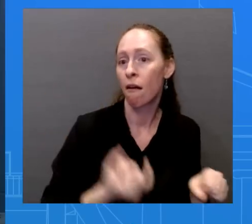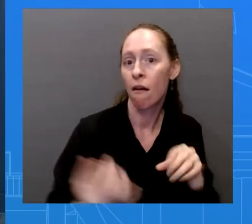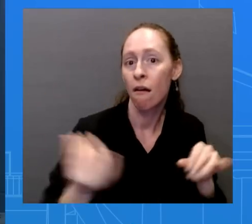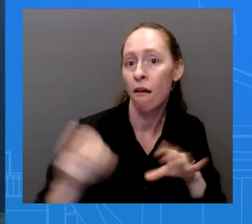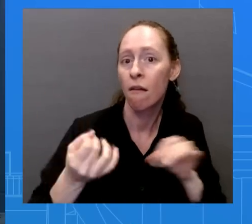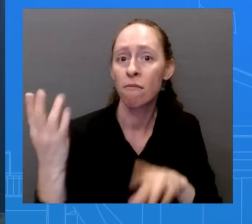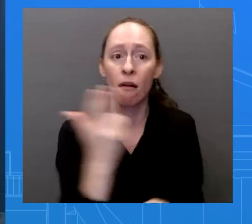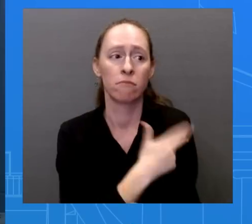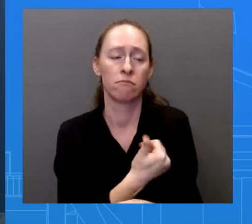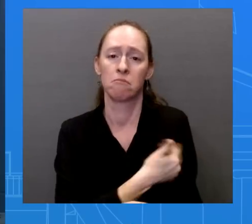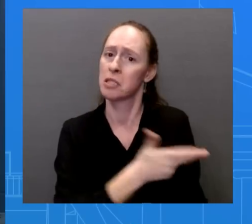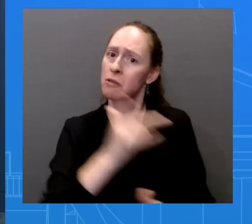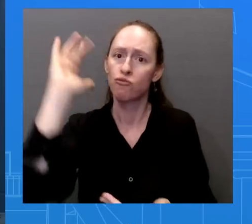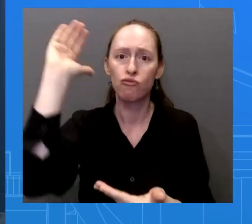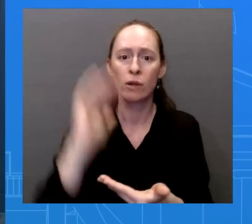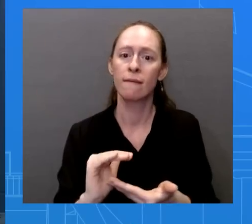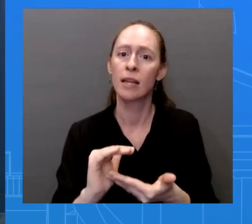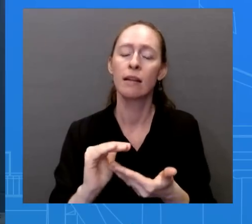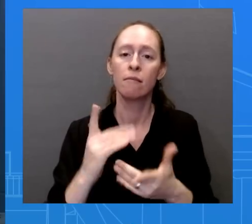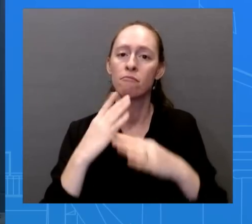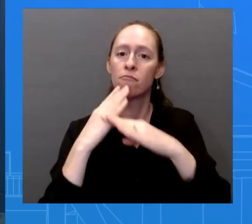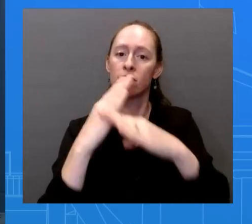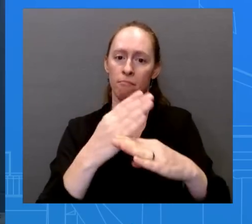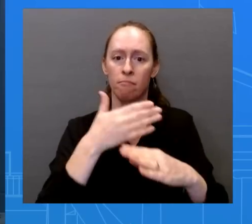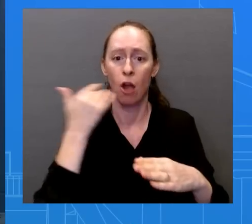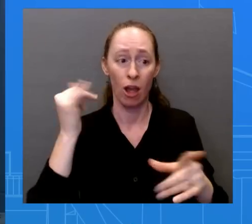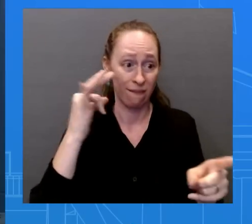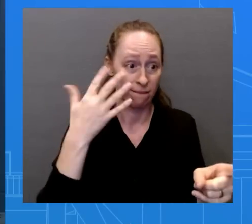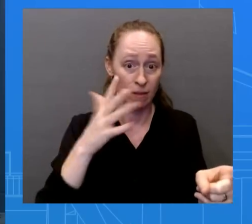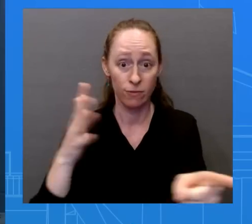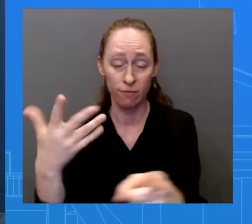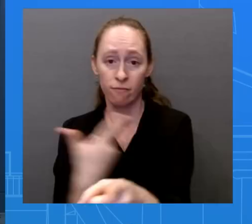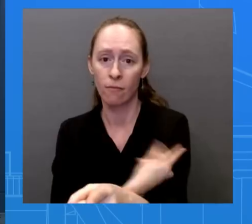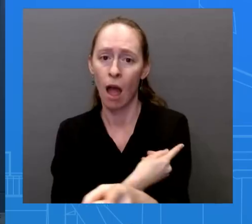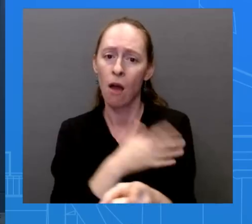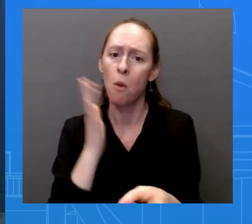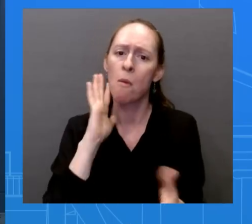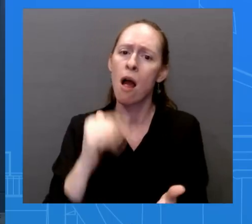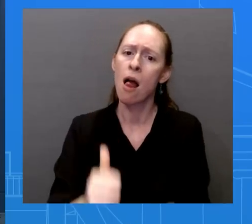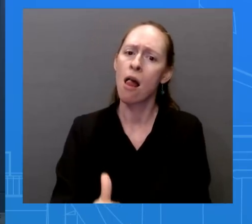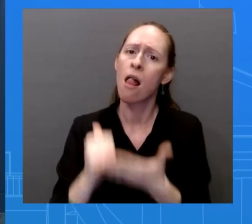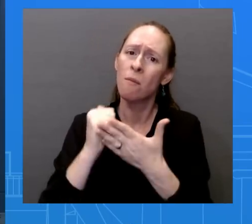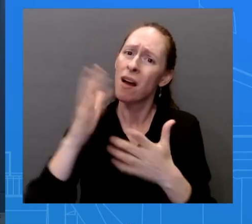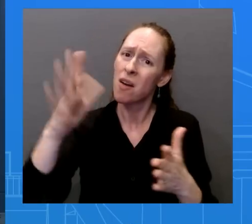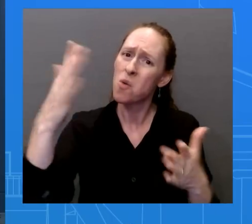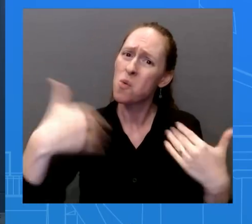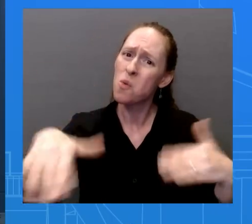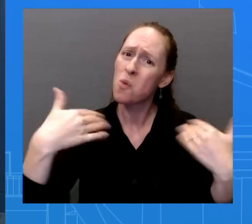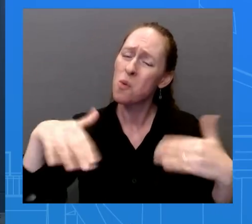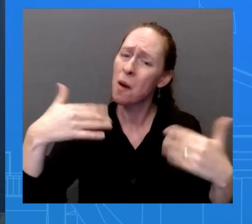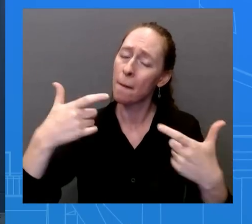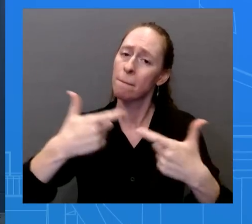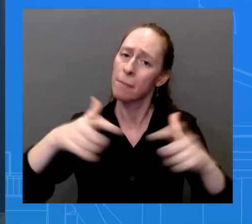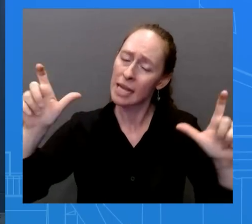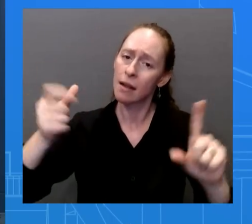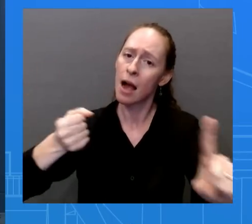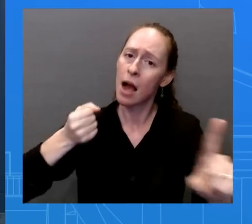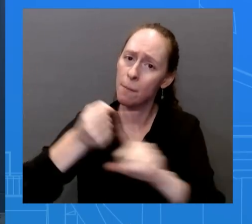which are remarkable and going to make a very large difference. But if we do better, that if people get tested when they have symptoms --